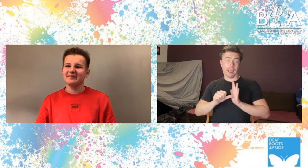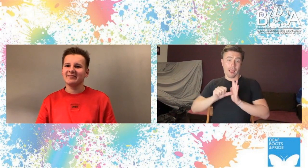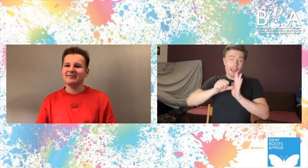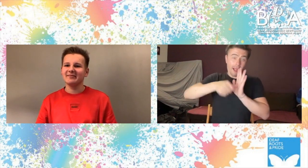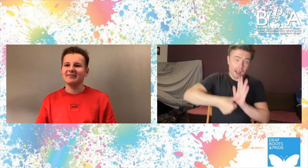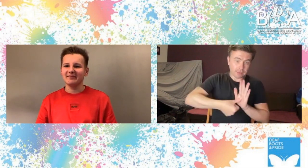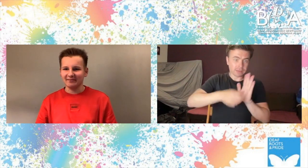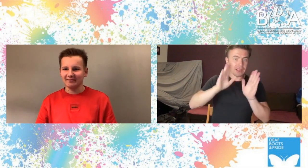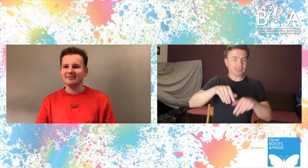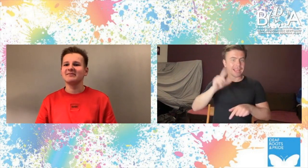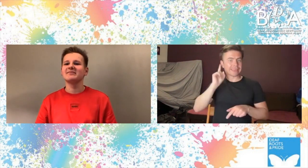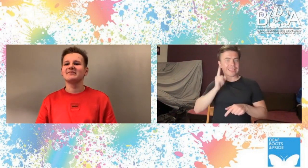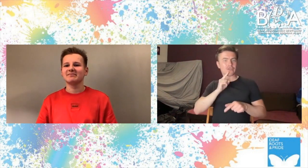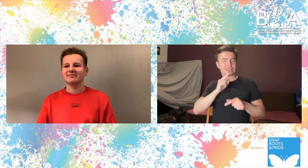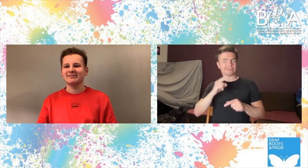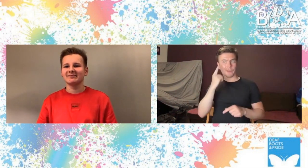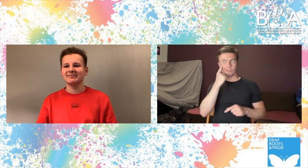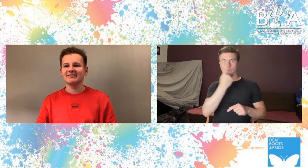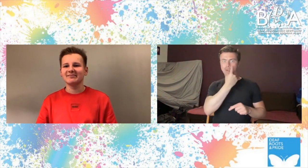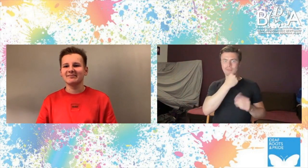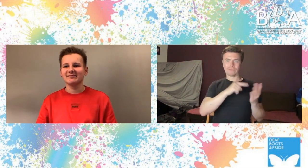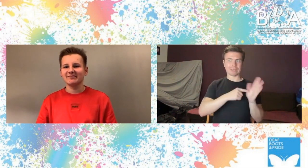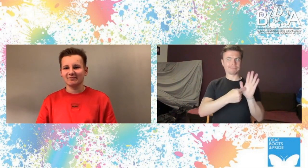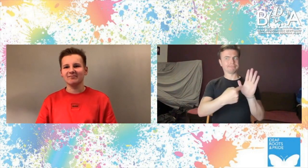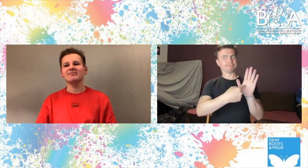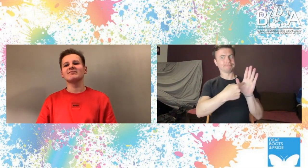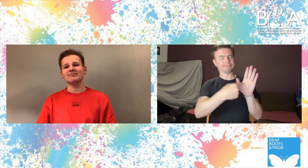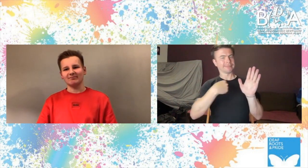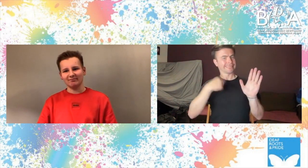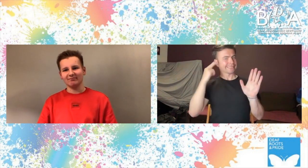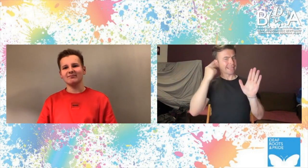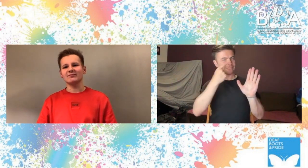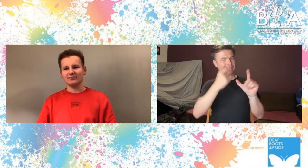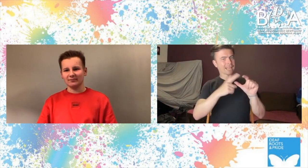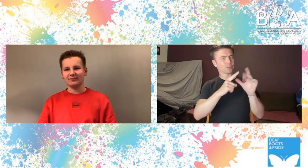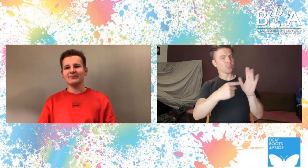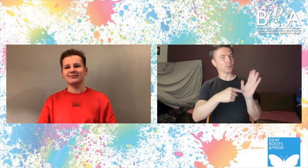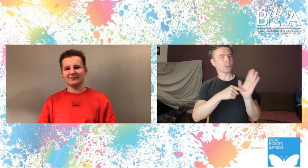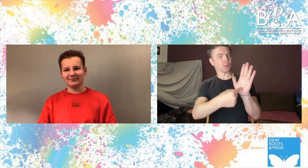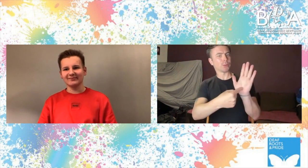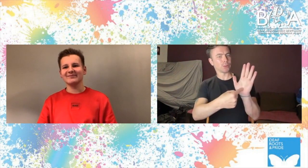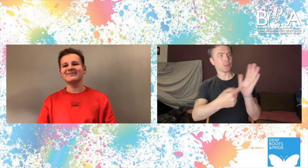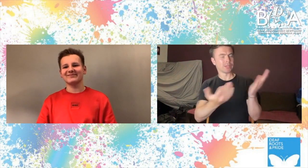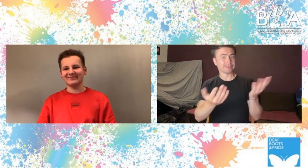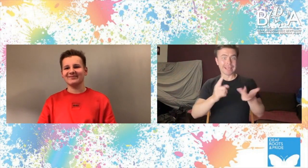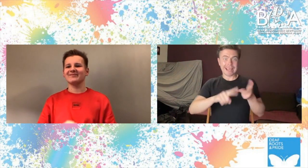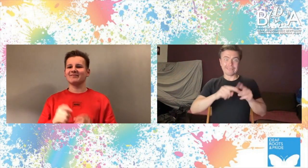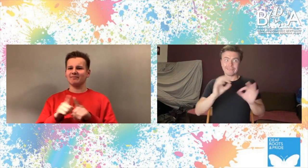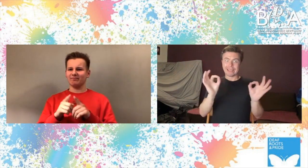harder than hearing people just to prove that they can do it. If I didn't